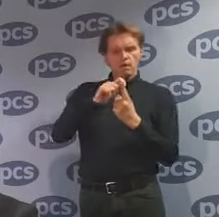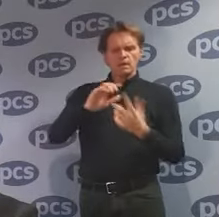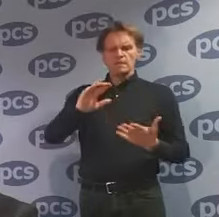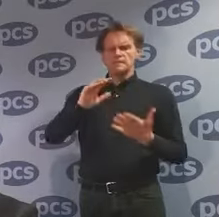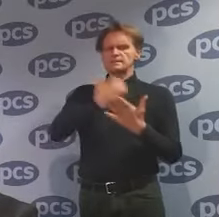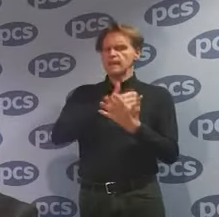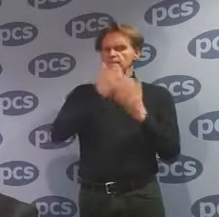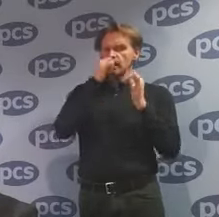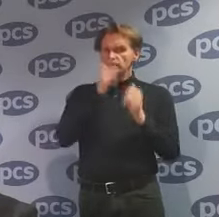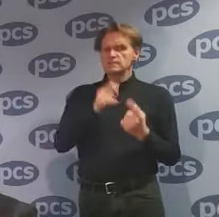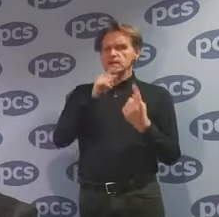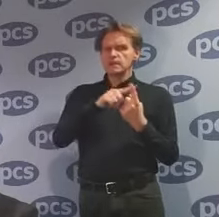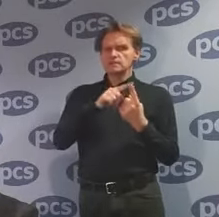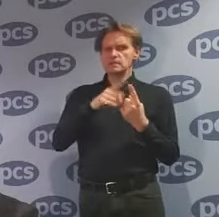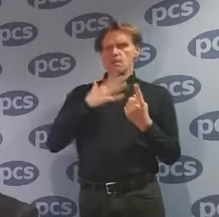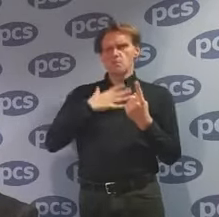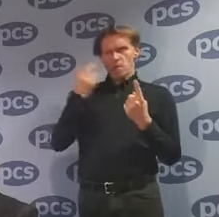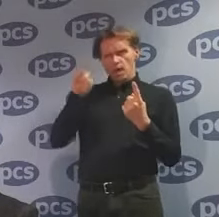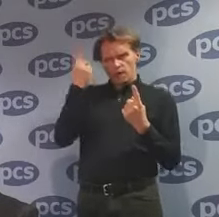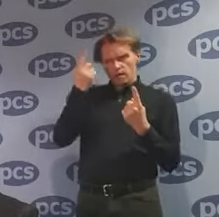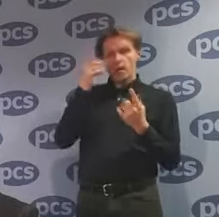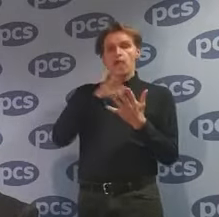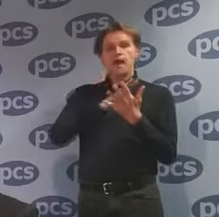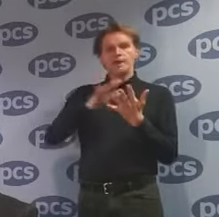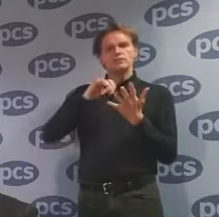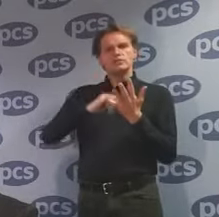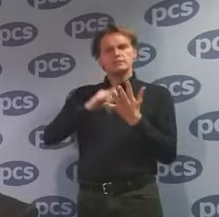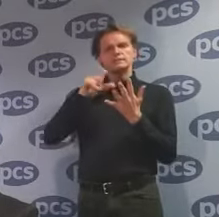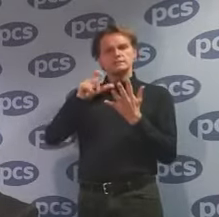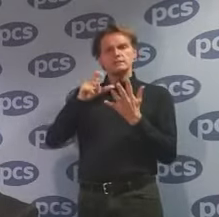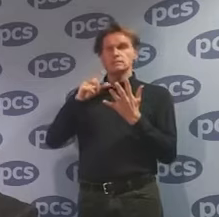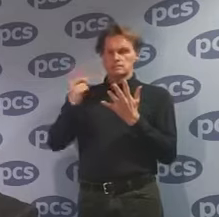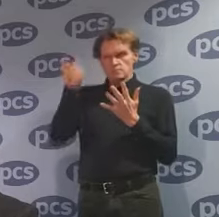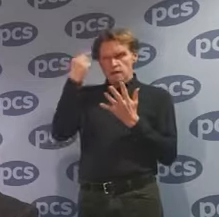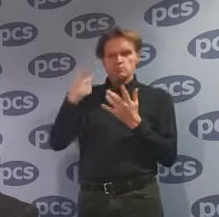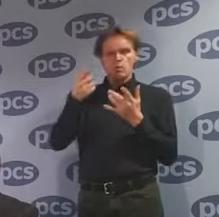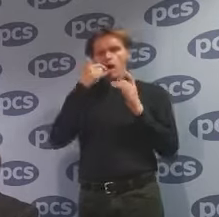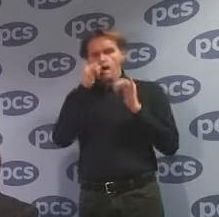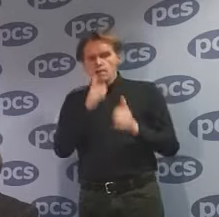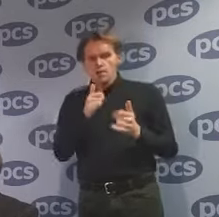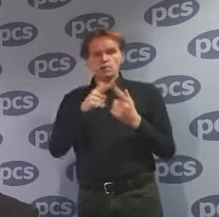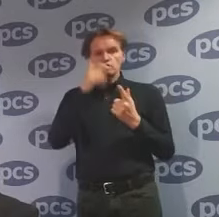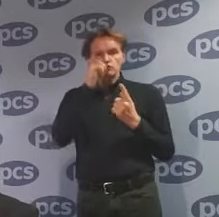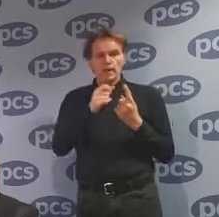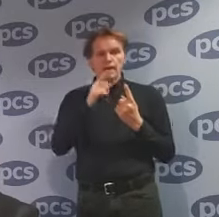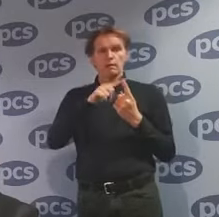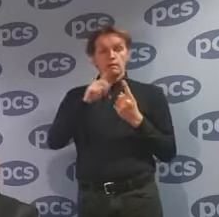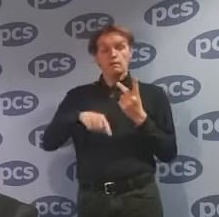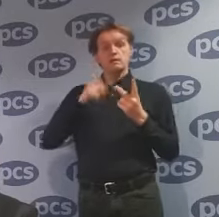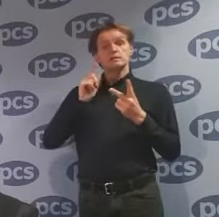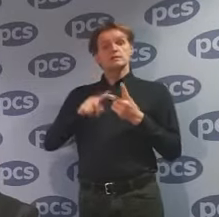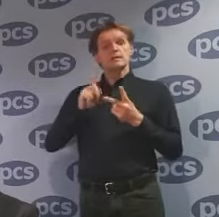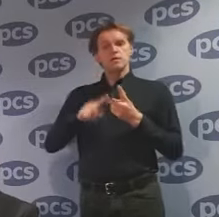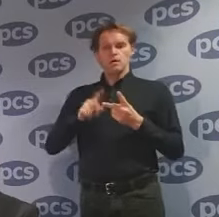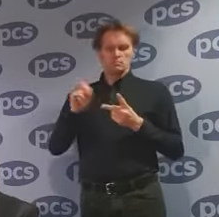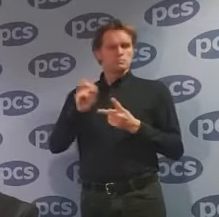independently looked at by the Health and Safety Executive but equally importantly because of attacks on our members terms and conditions about where